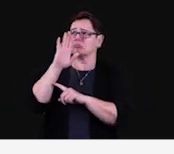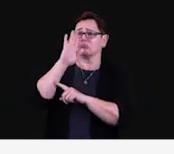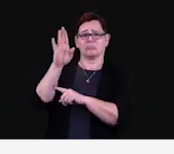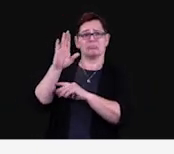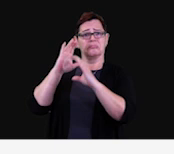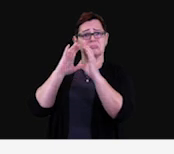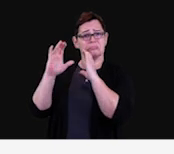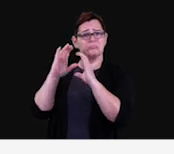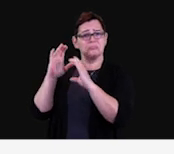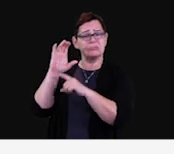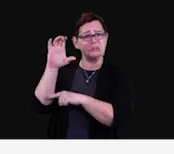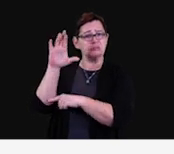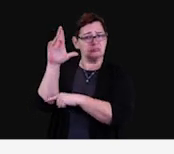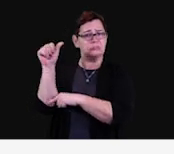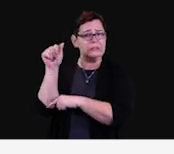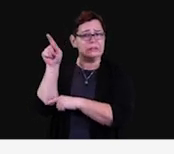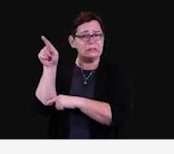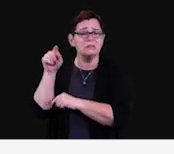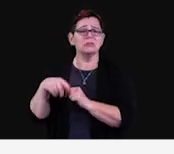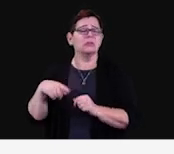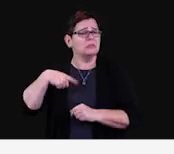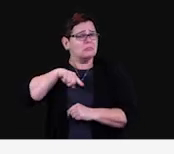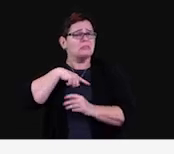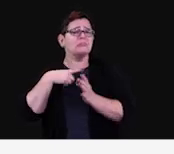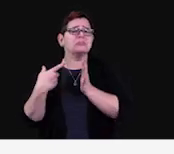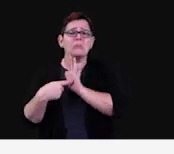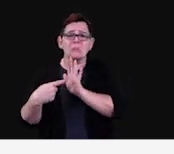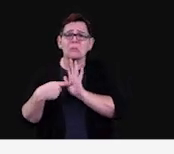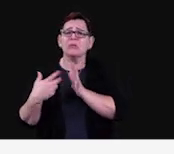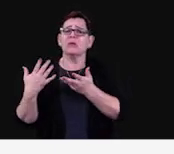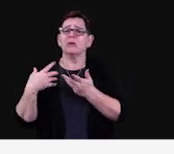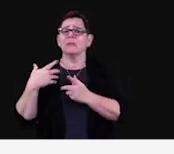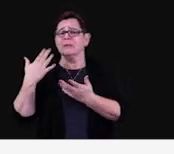We may, for example, need to provide you with information about